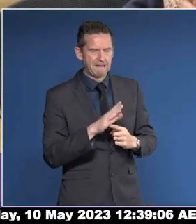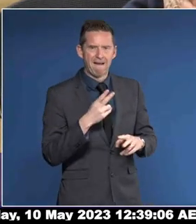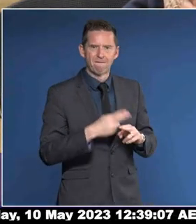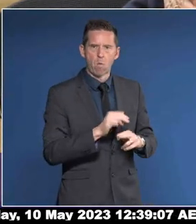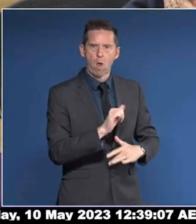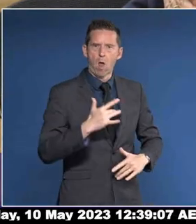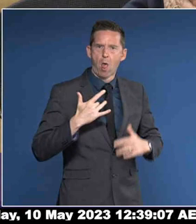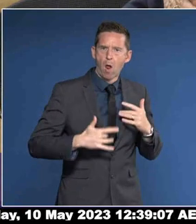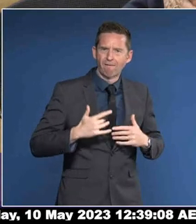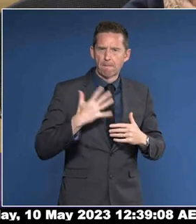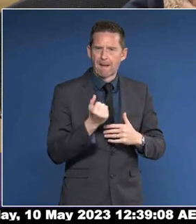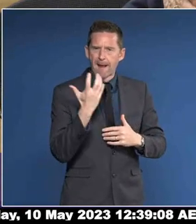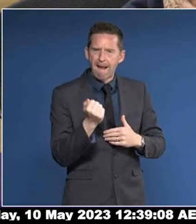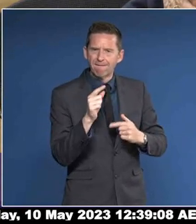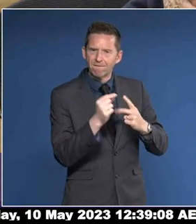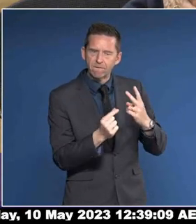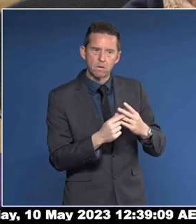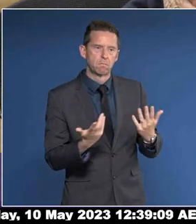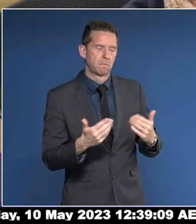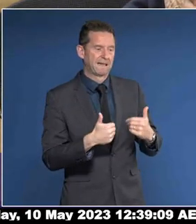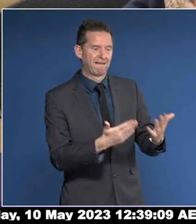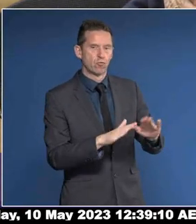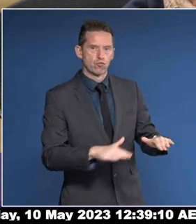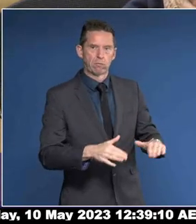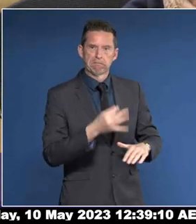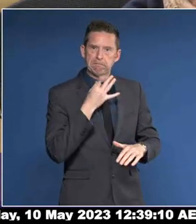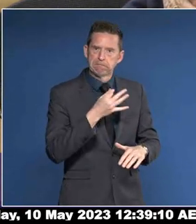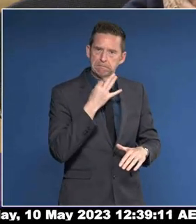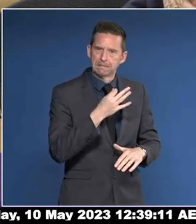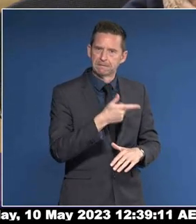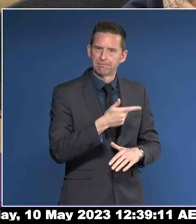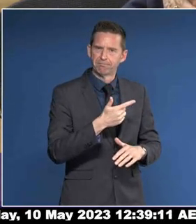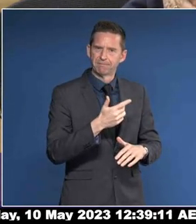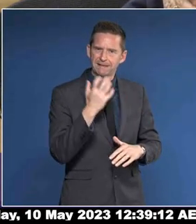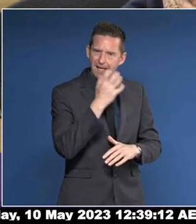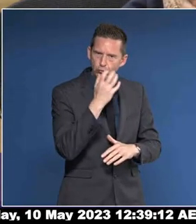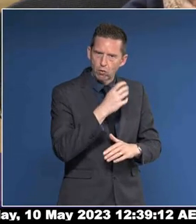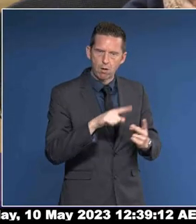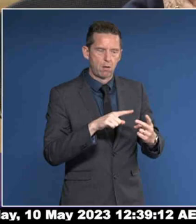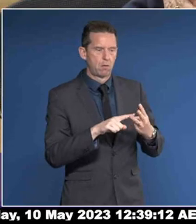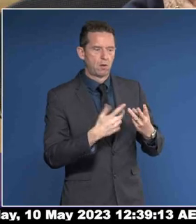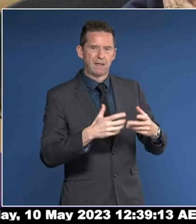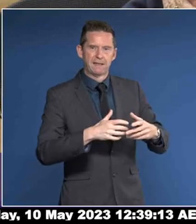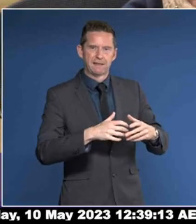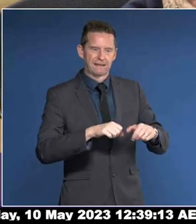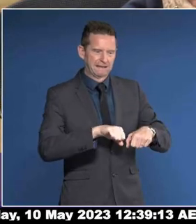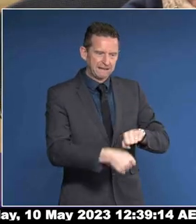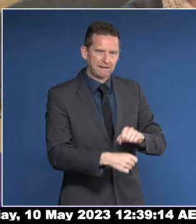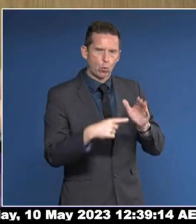Endangering a child. Then you've got the more general offences of torture, deprivation of liberty, assaults,